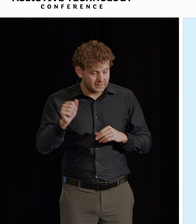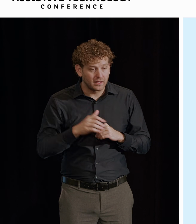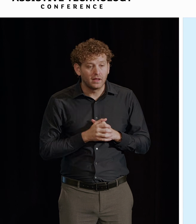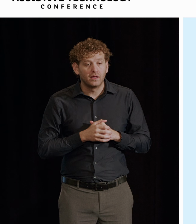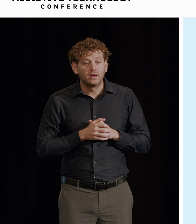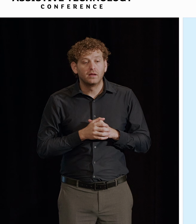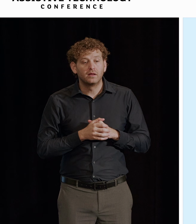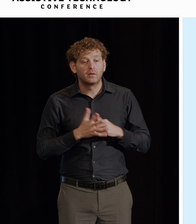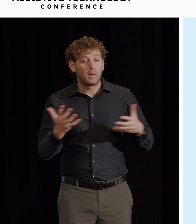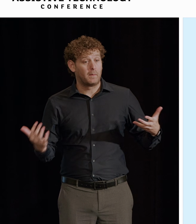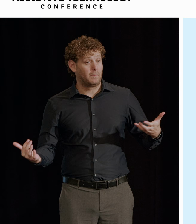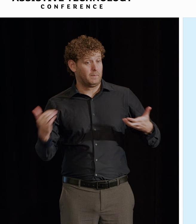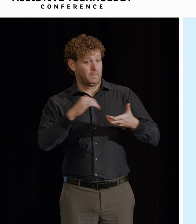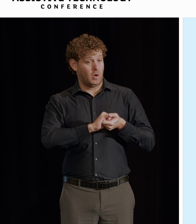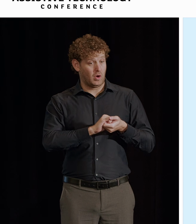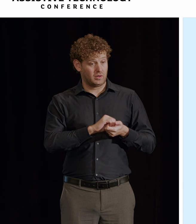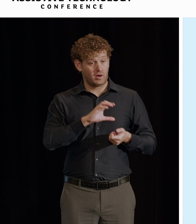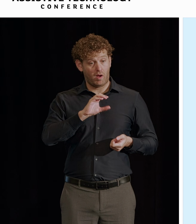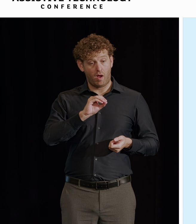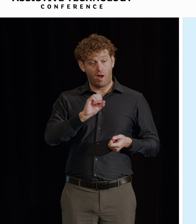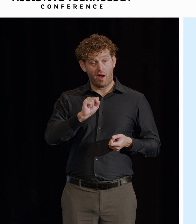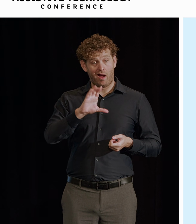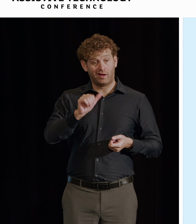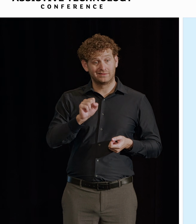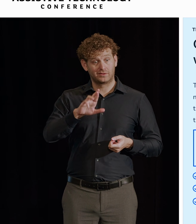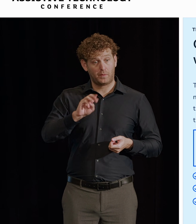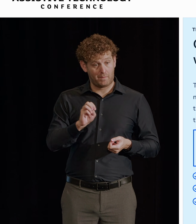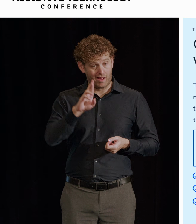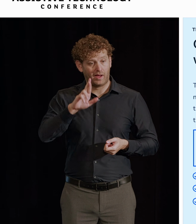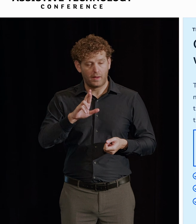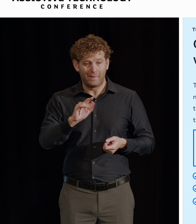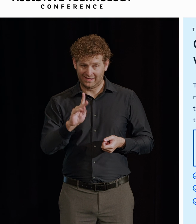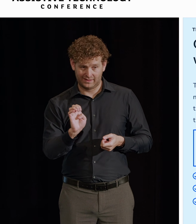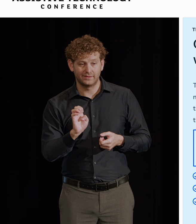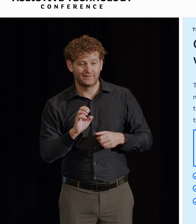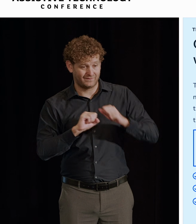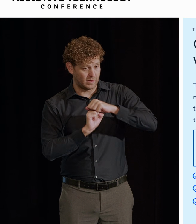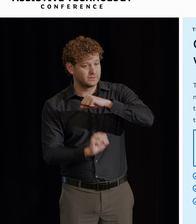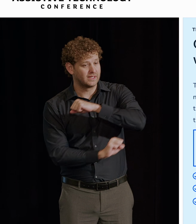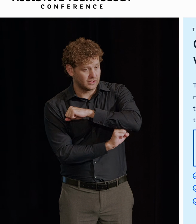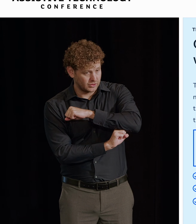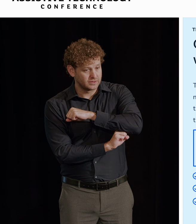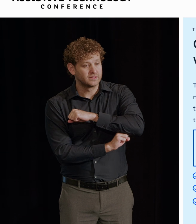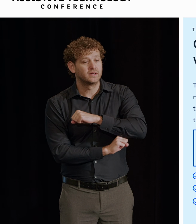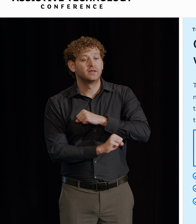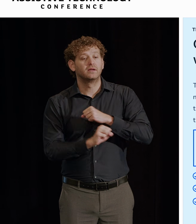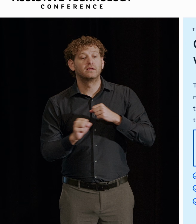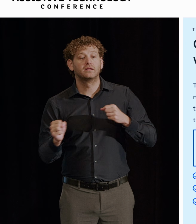Mike Foundation. Oscar Mike is a group, is a foundation that supports disabled veterans.